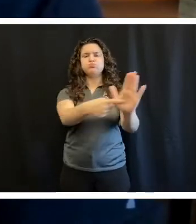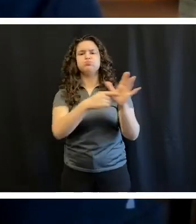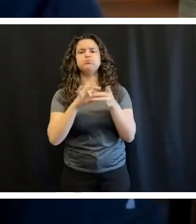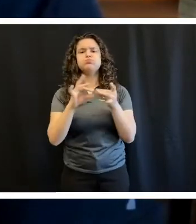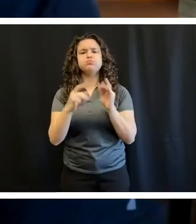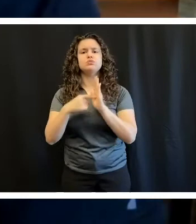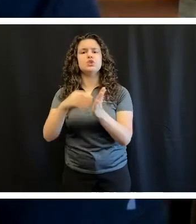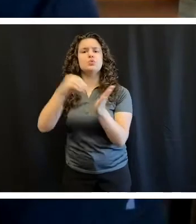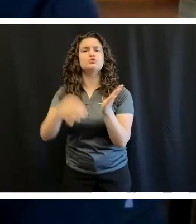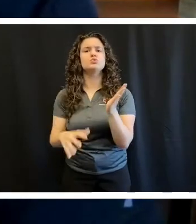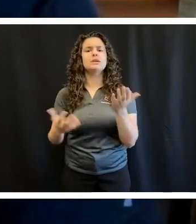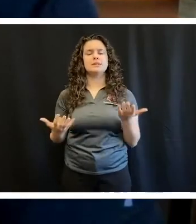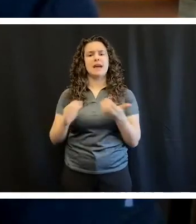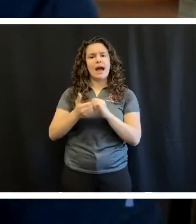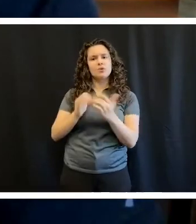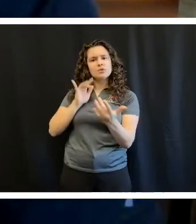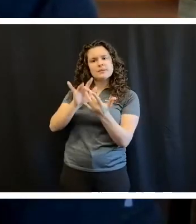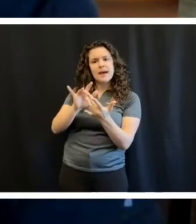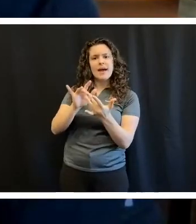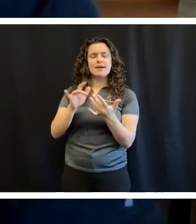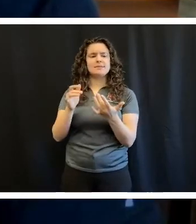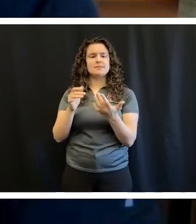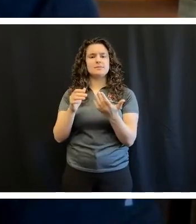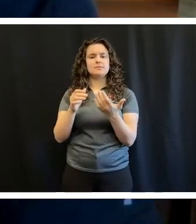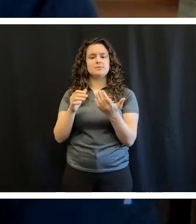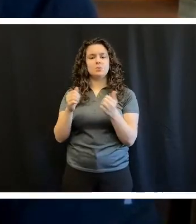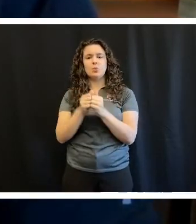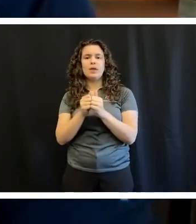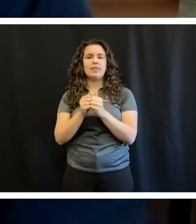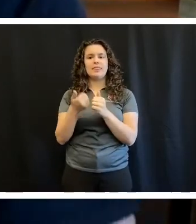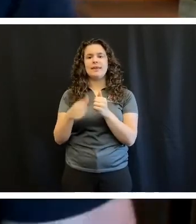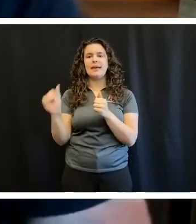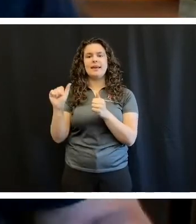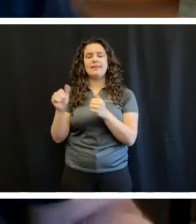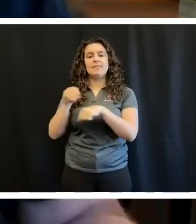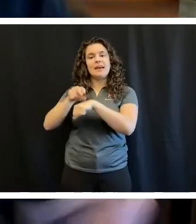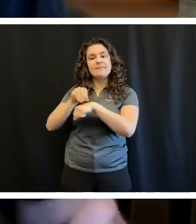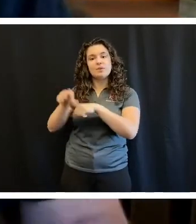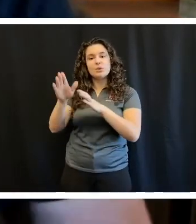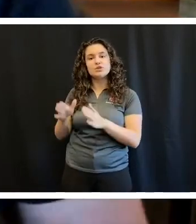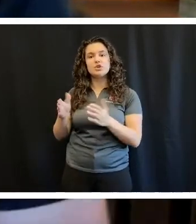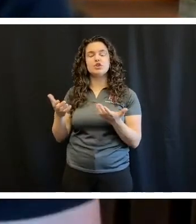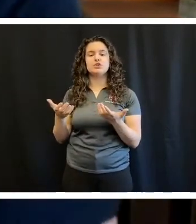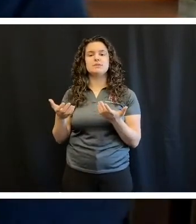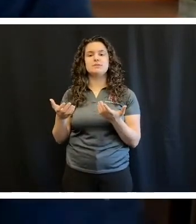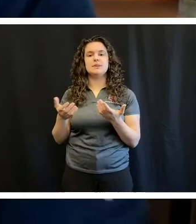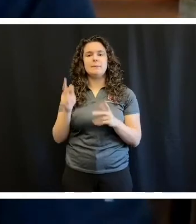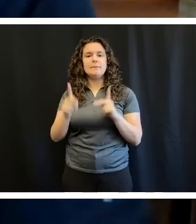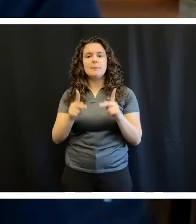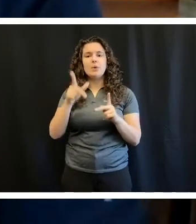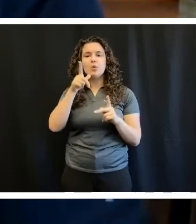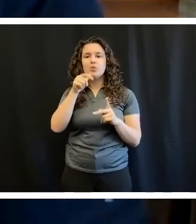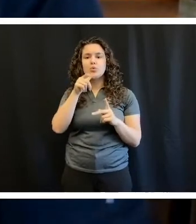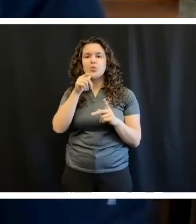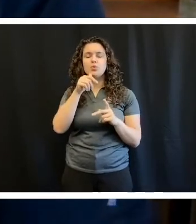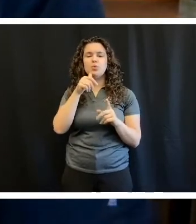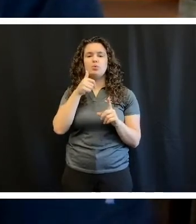how to connect them with many of the influencers and people that our students are connected to.